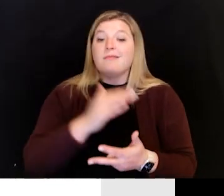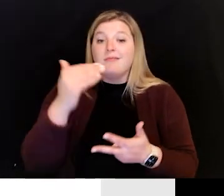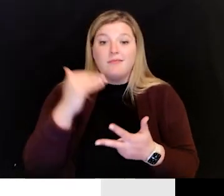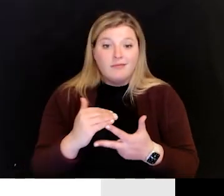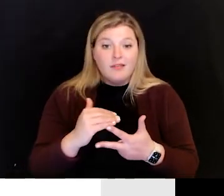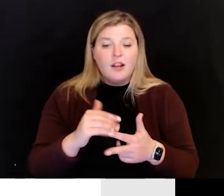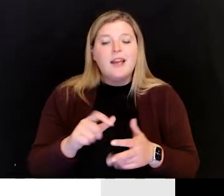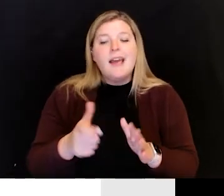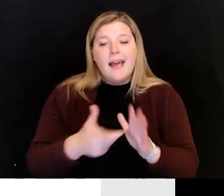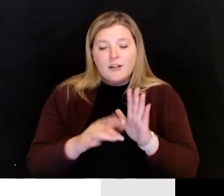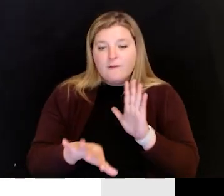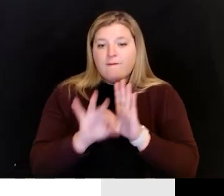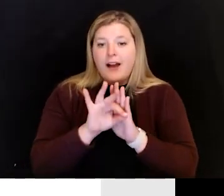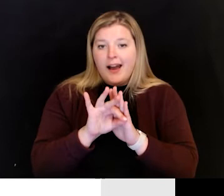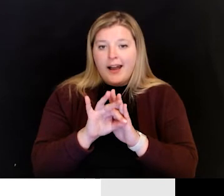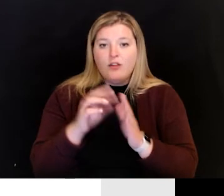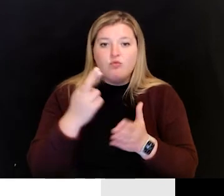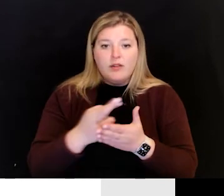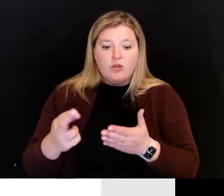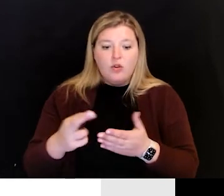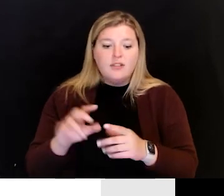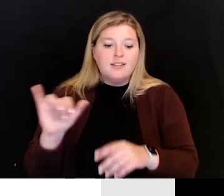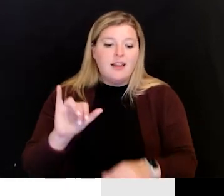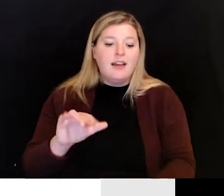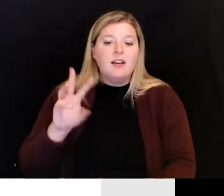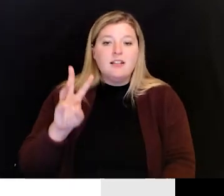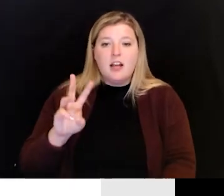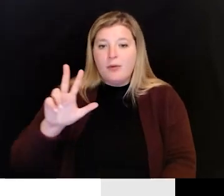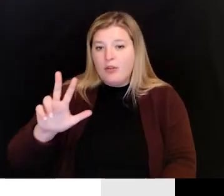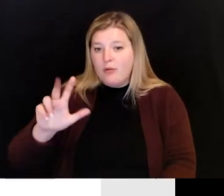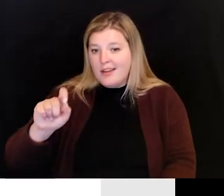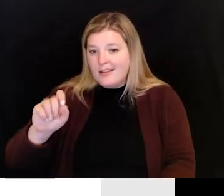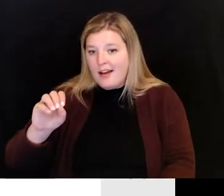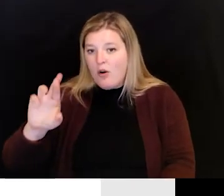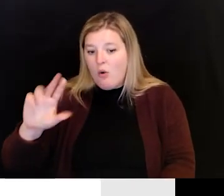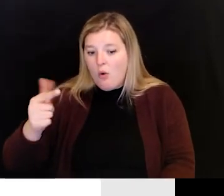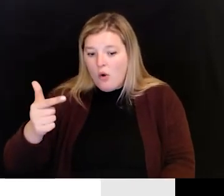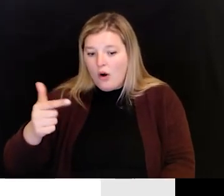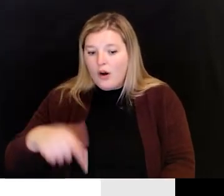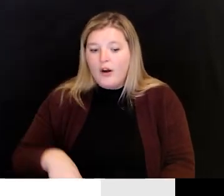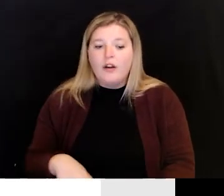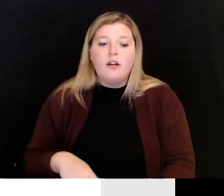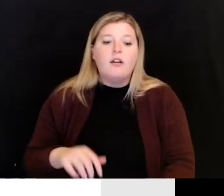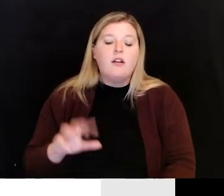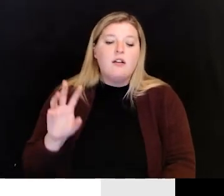such as W3.orgs, the World Wide Web Consortium,